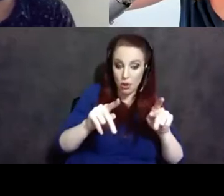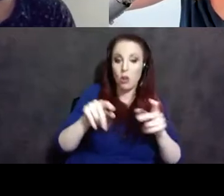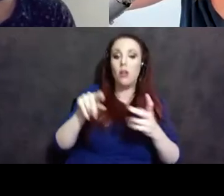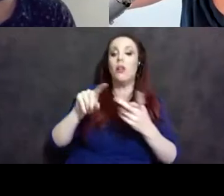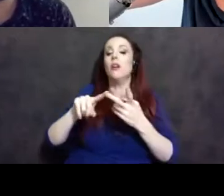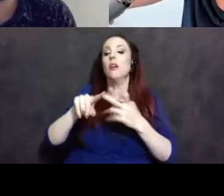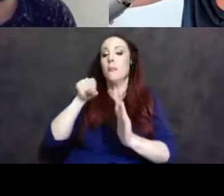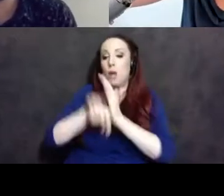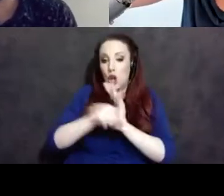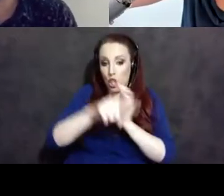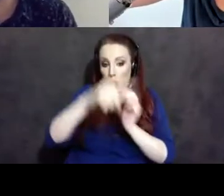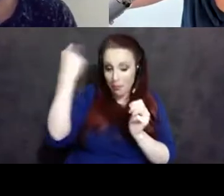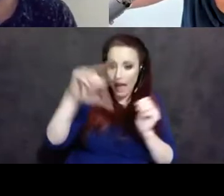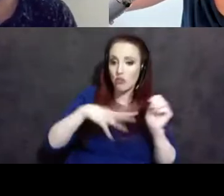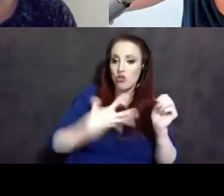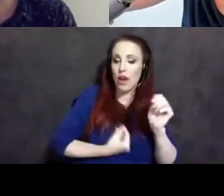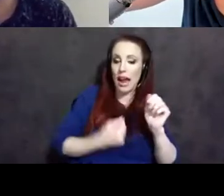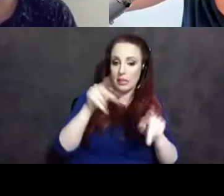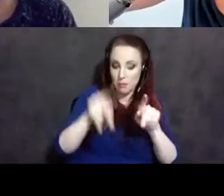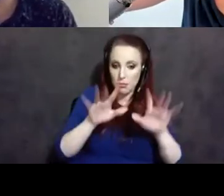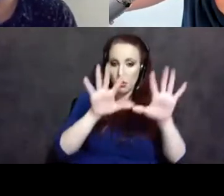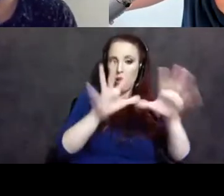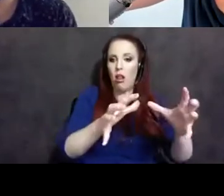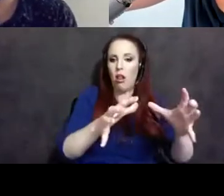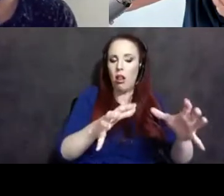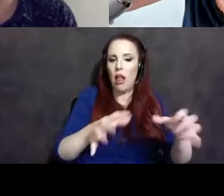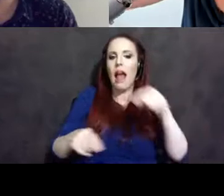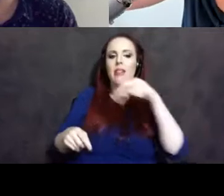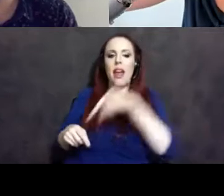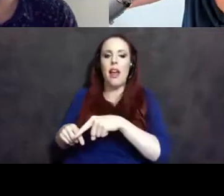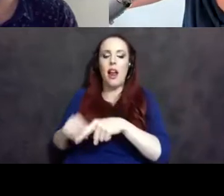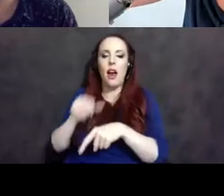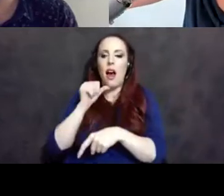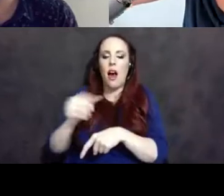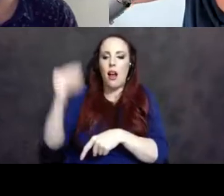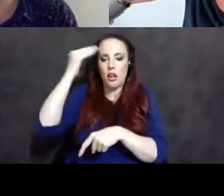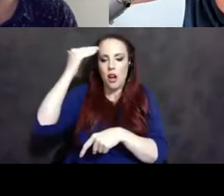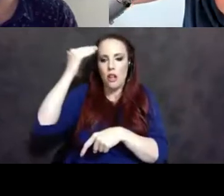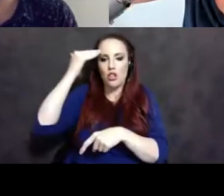people. And unconscious bias training, which is what I'm seeing as a company, a lot of companies